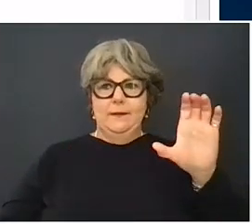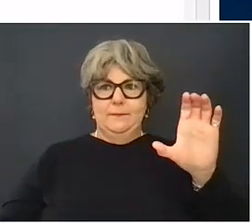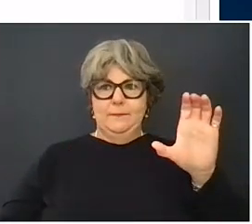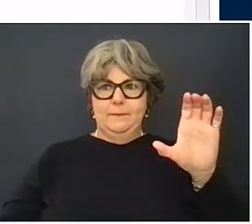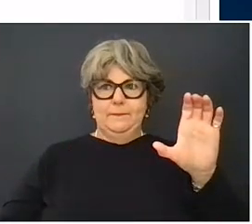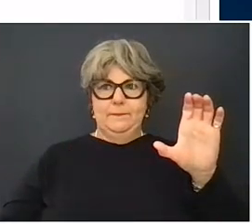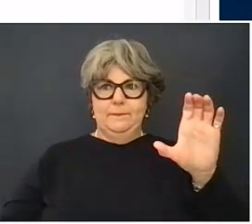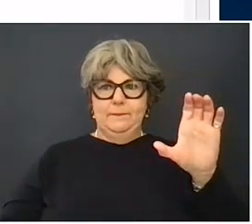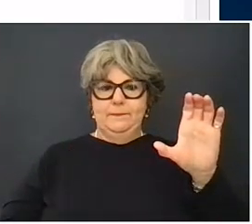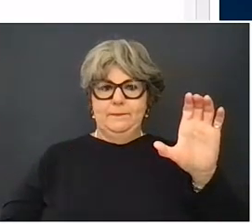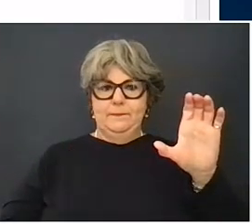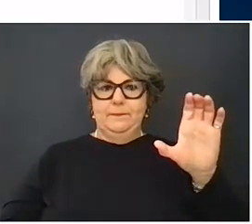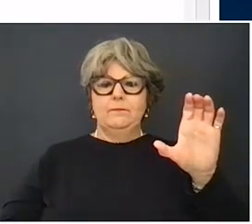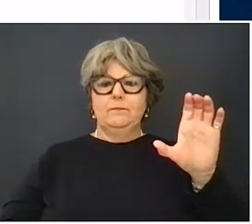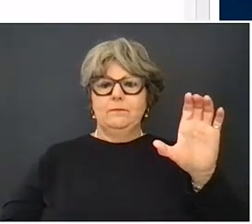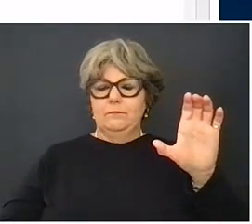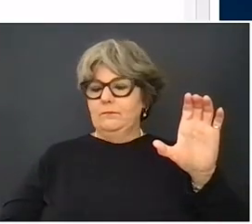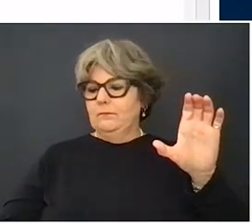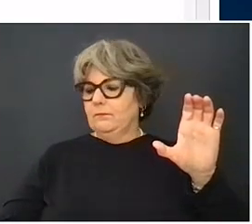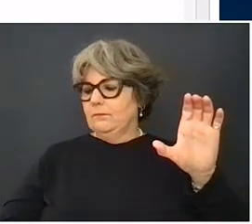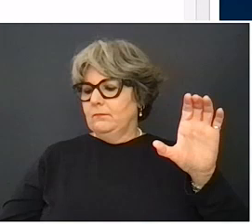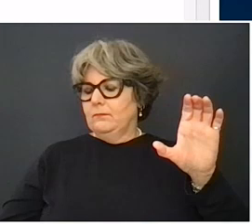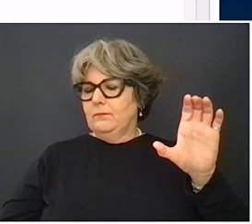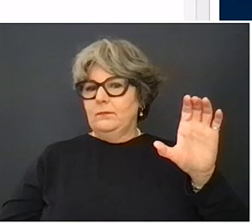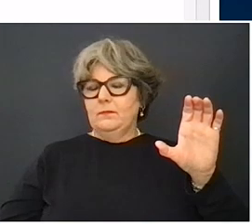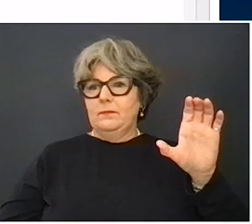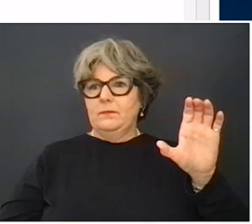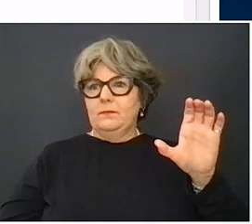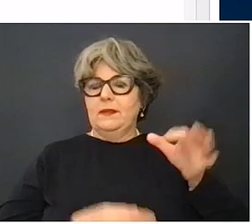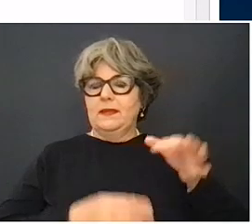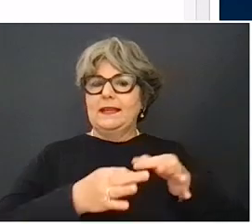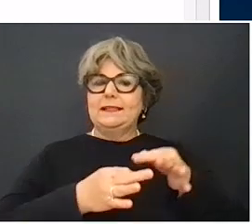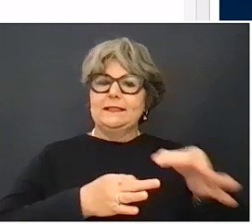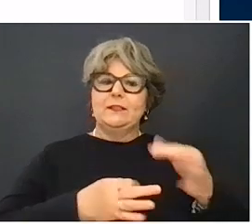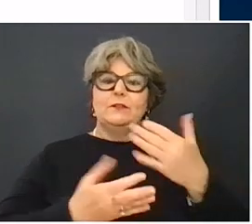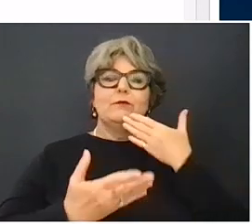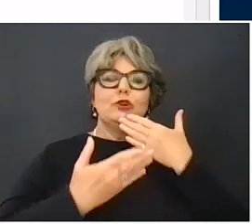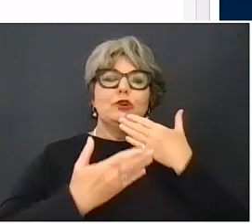address extensions for good cause here. I think I talked about this yesterday,